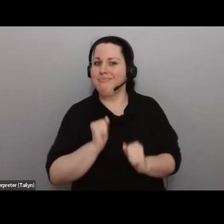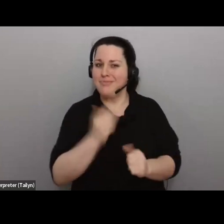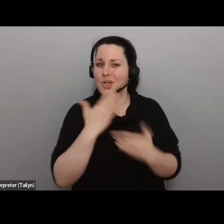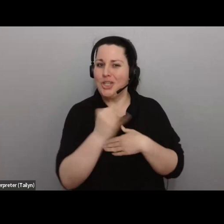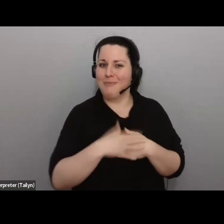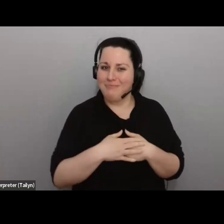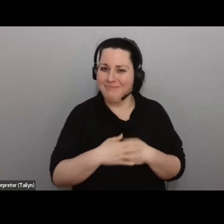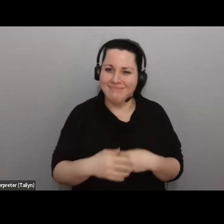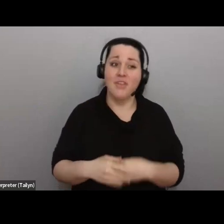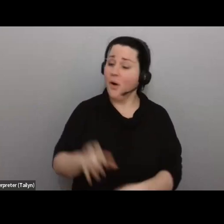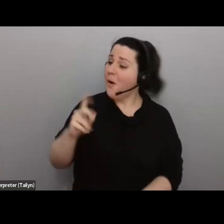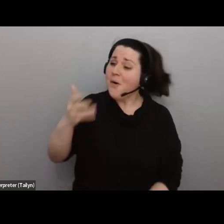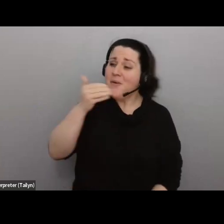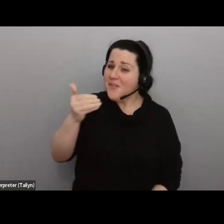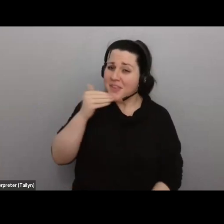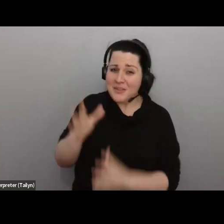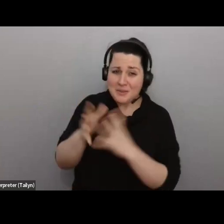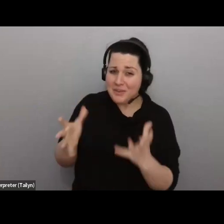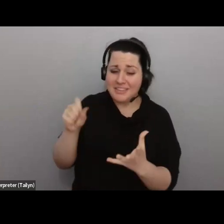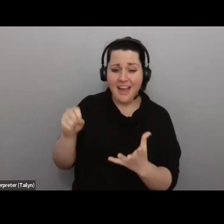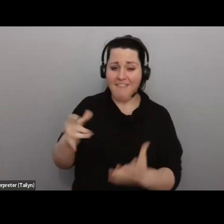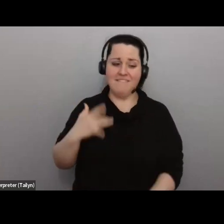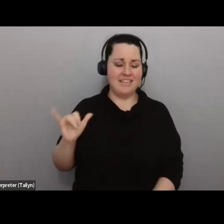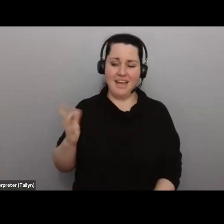Leah: Oh, well, thank you so much. Yeah. It feels like if there's